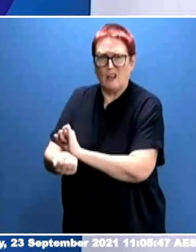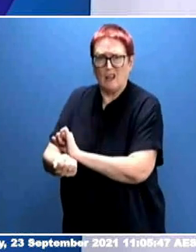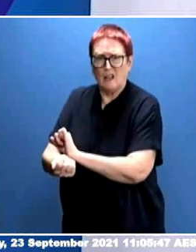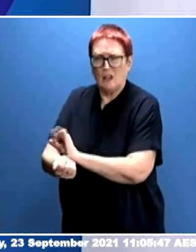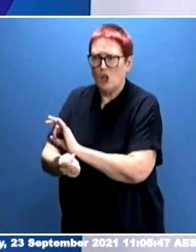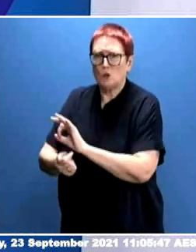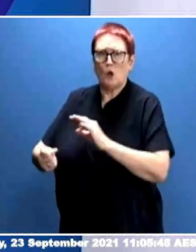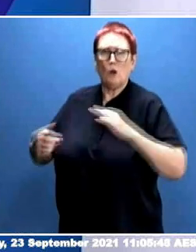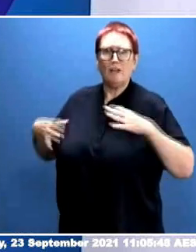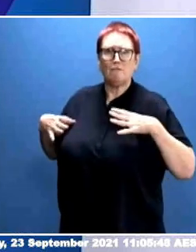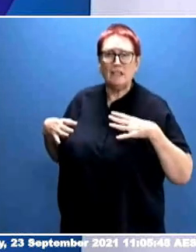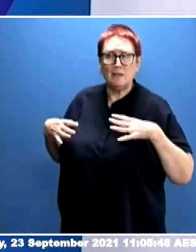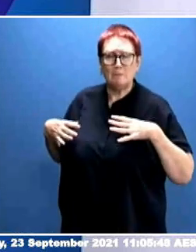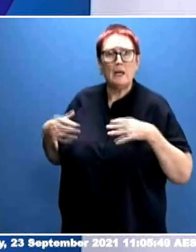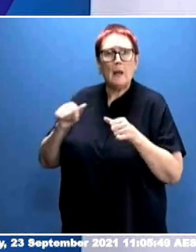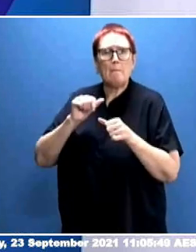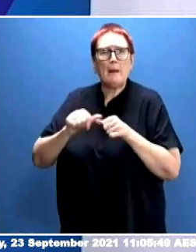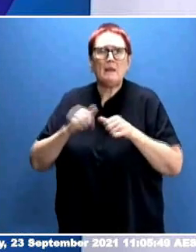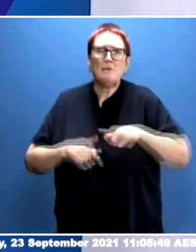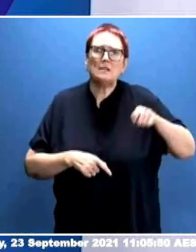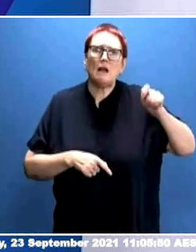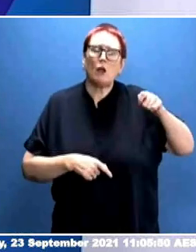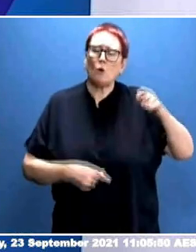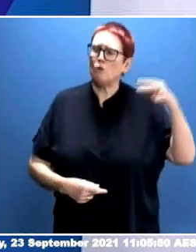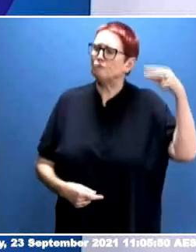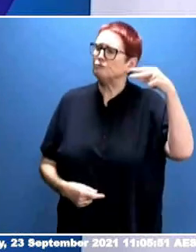by a court or at least an independent process of checking,